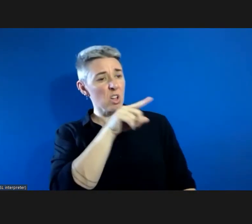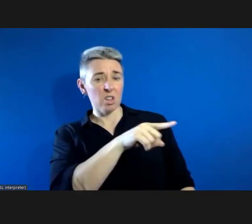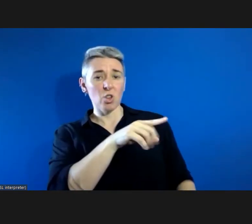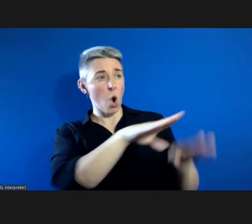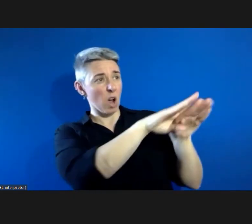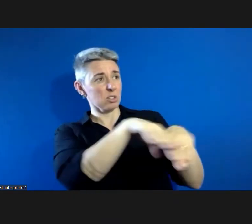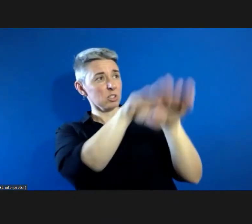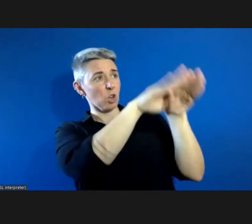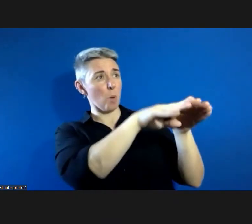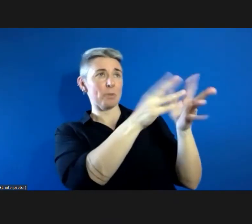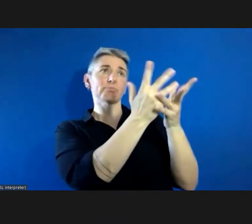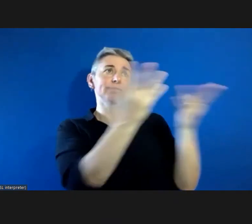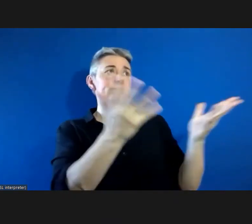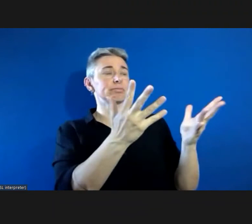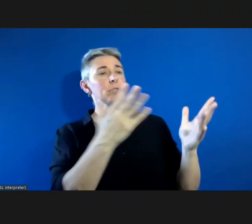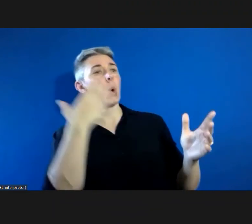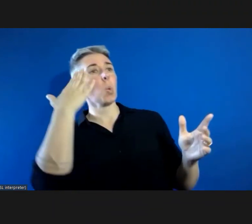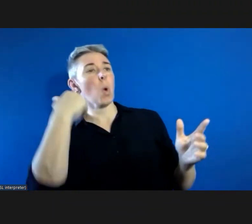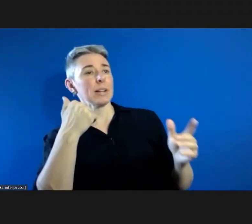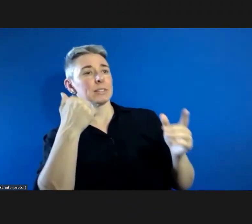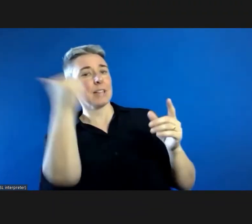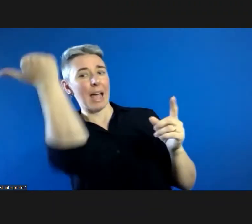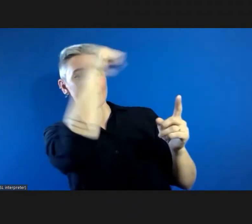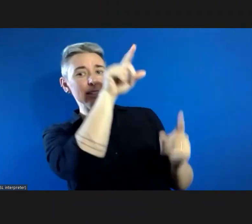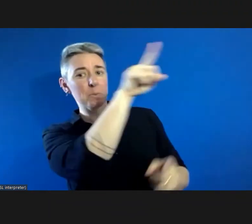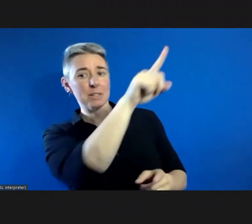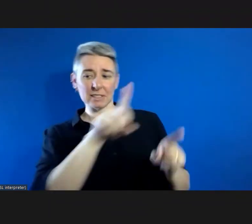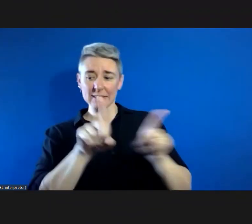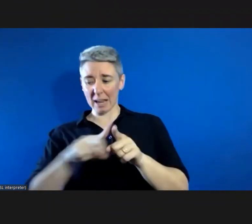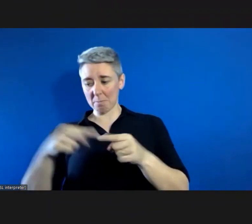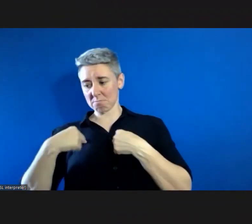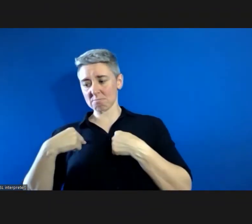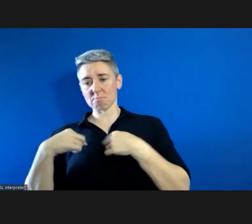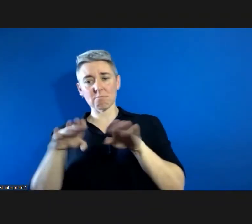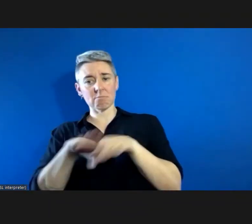white academics here as I have with most of the black academics, our mums had the same struggles,